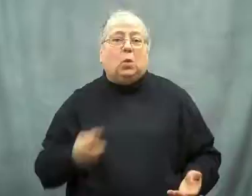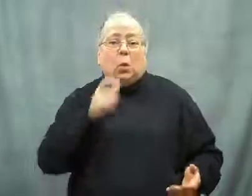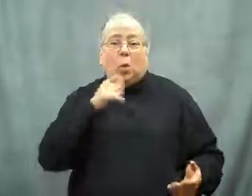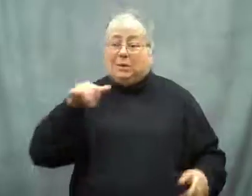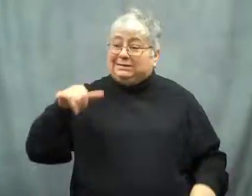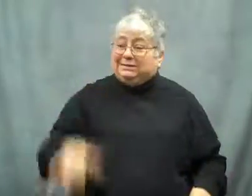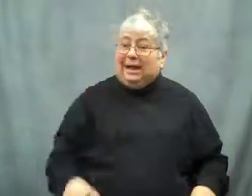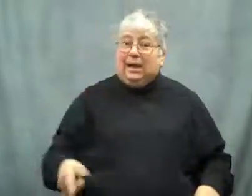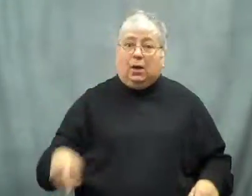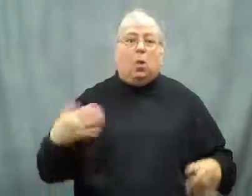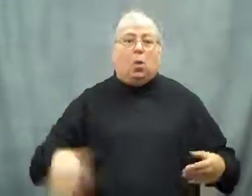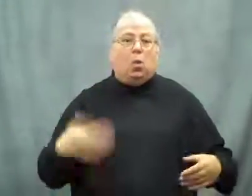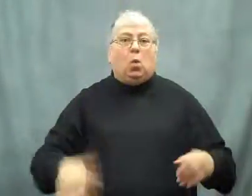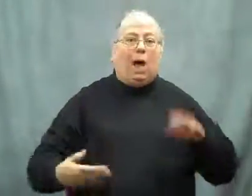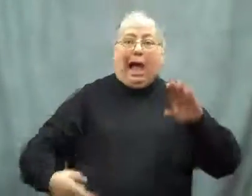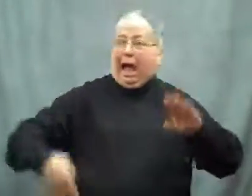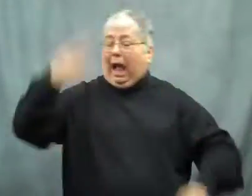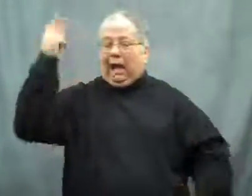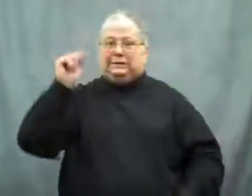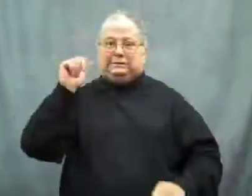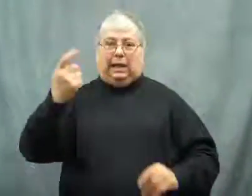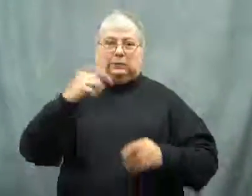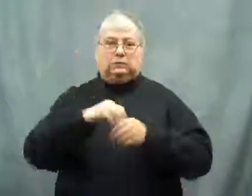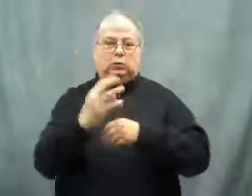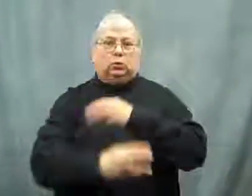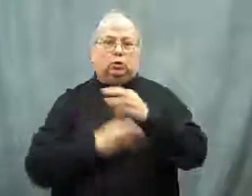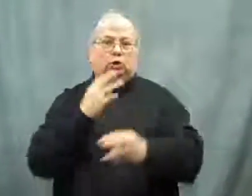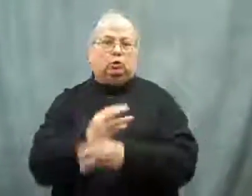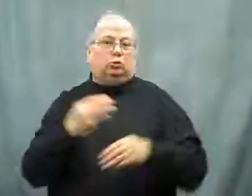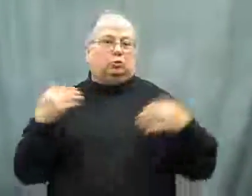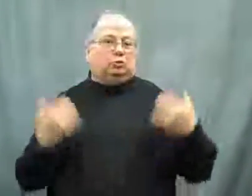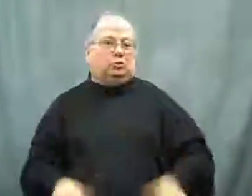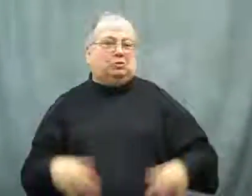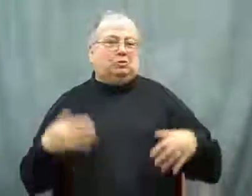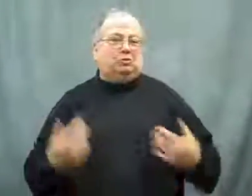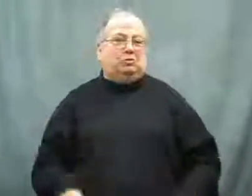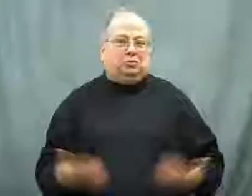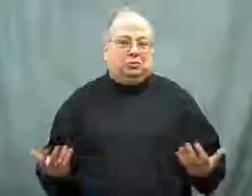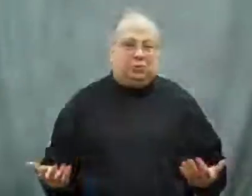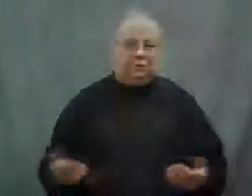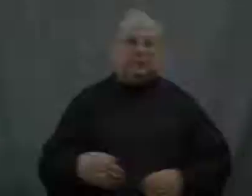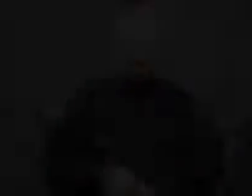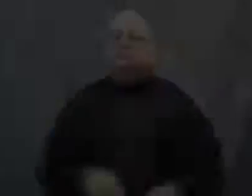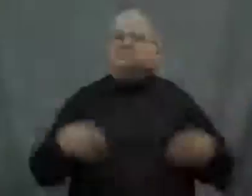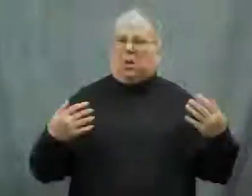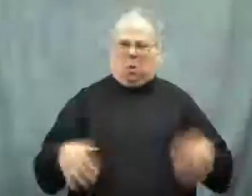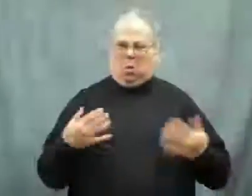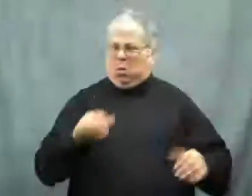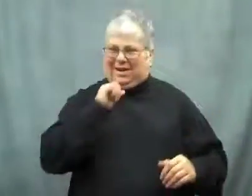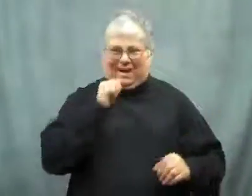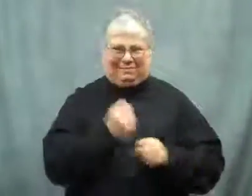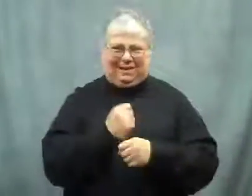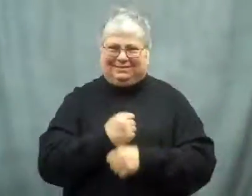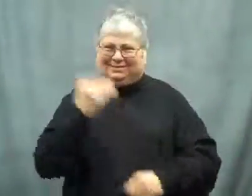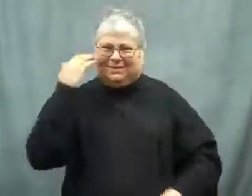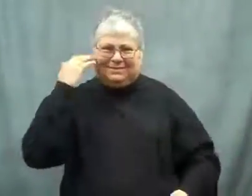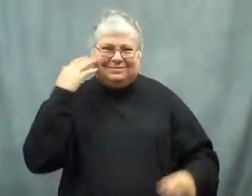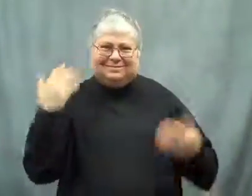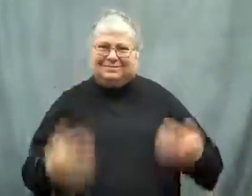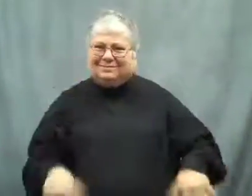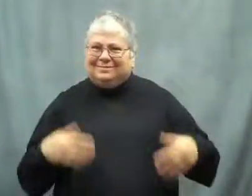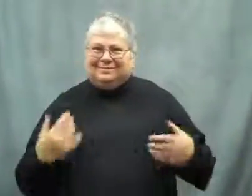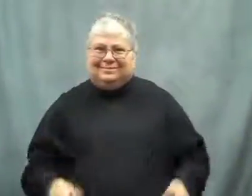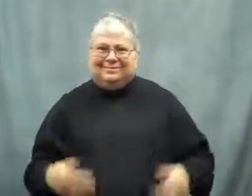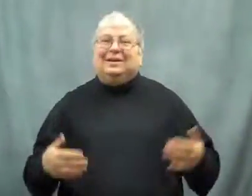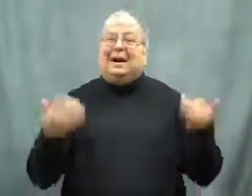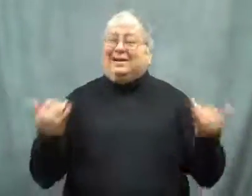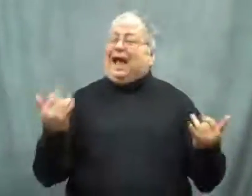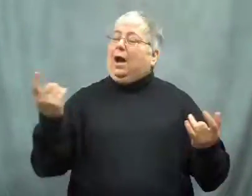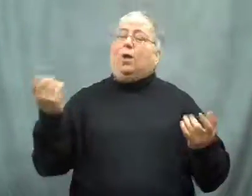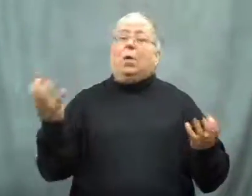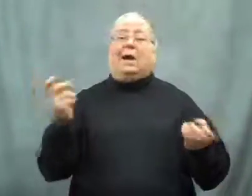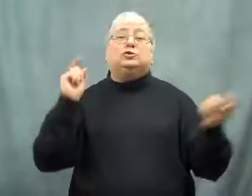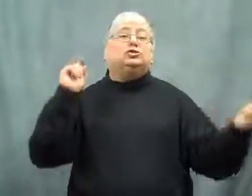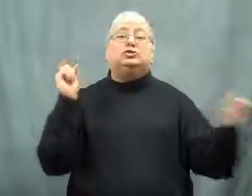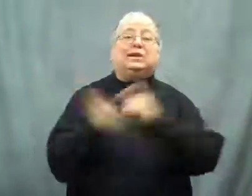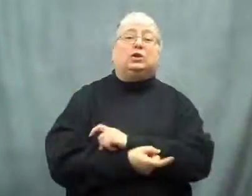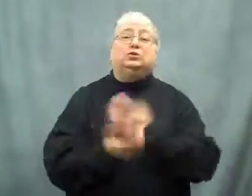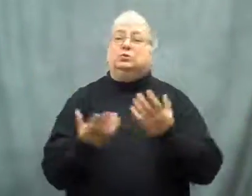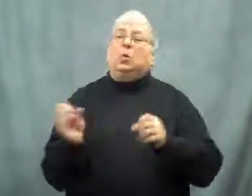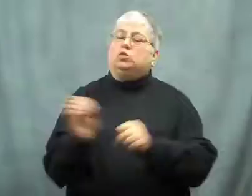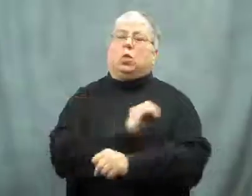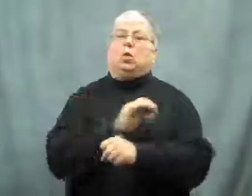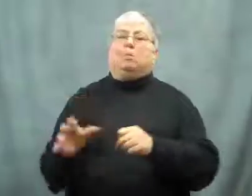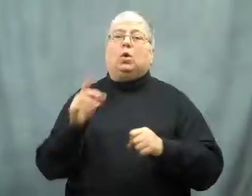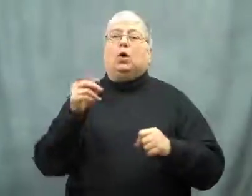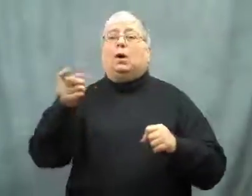Companies that stay in the U.S. pay some of the highest taxes in the world.